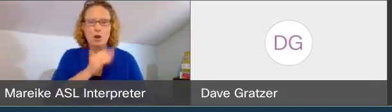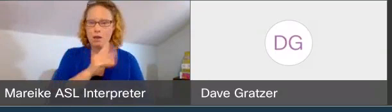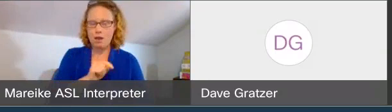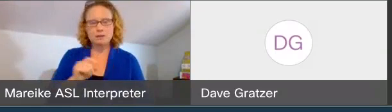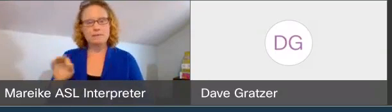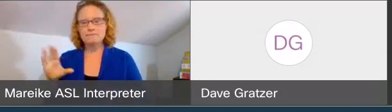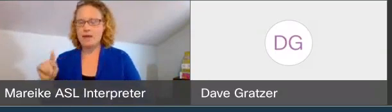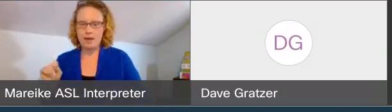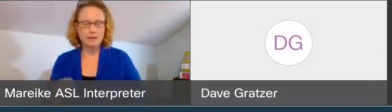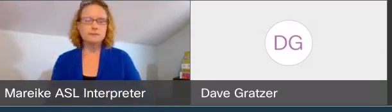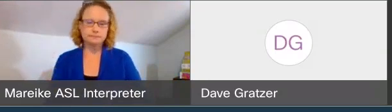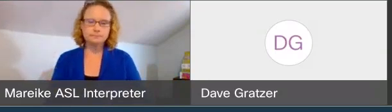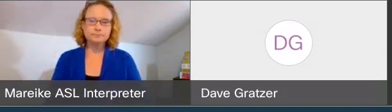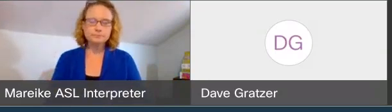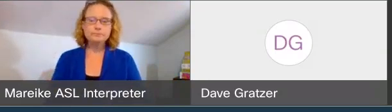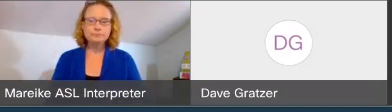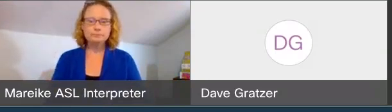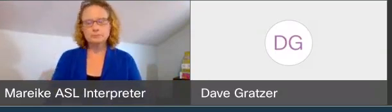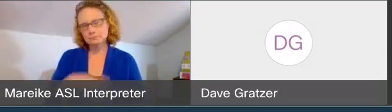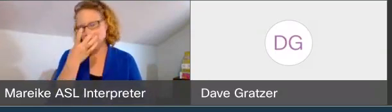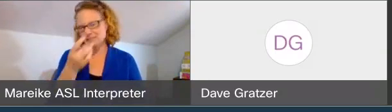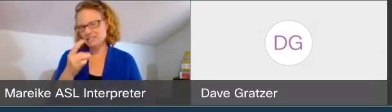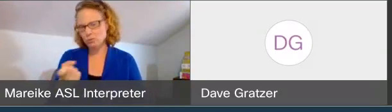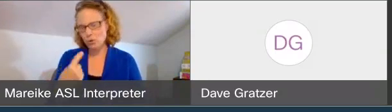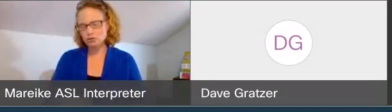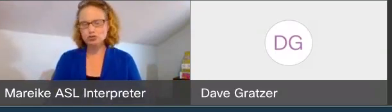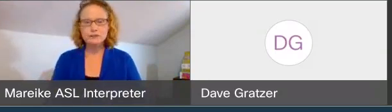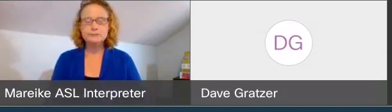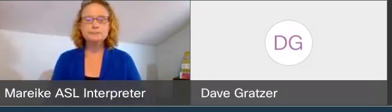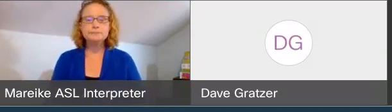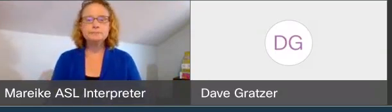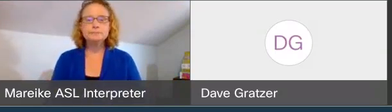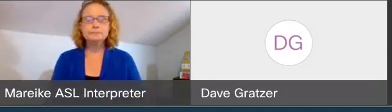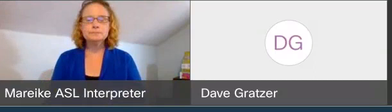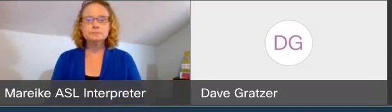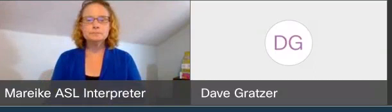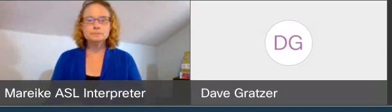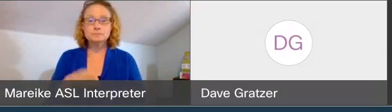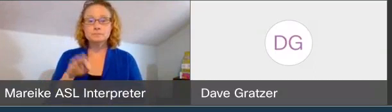for FACT so it's an interesting question, does a FACT client need